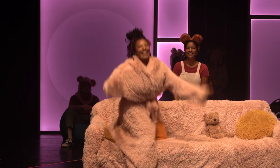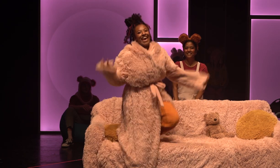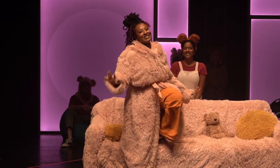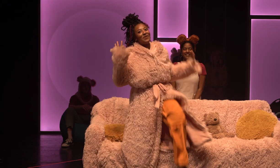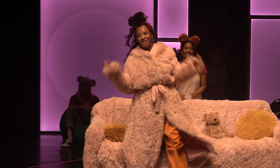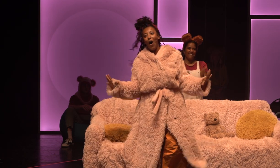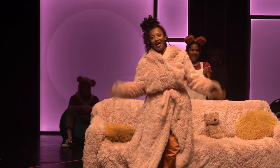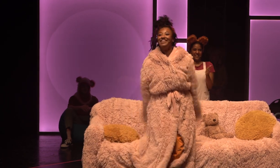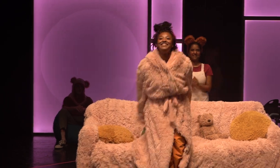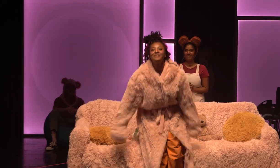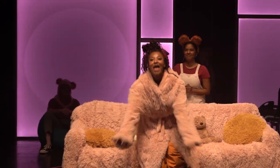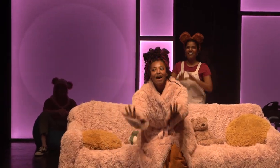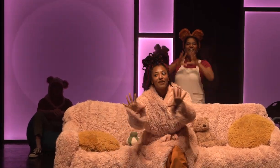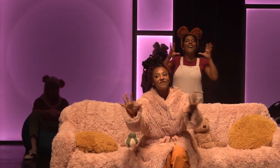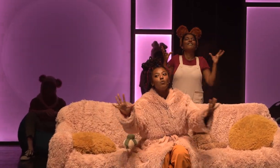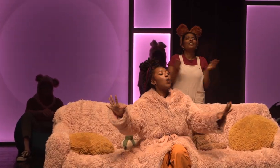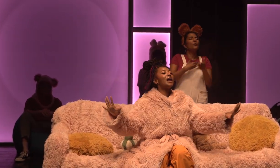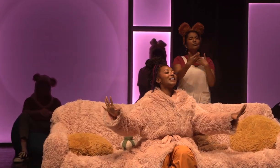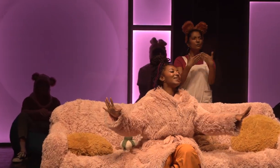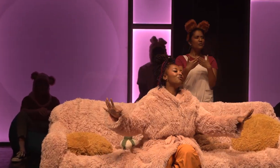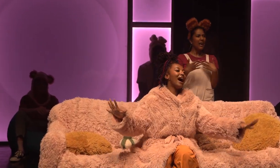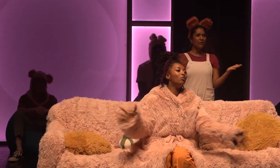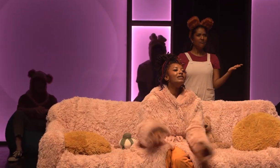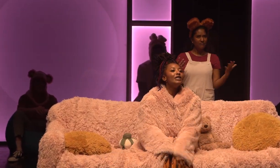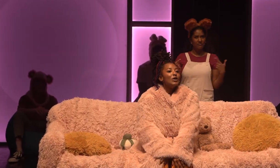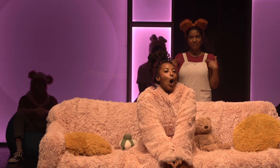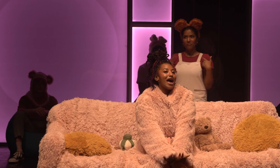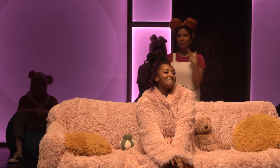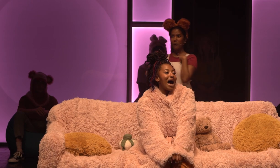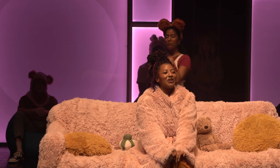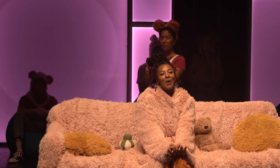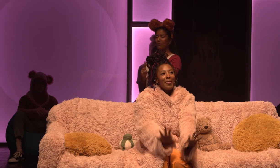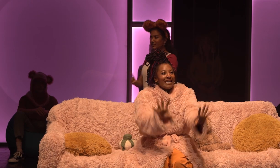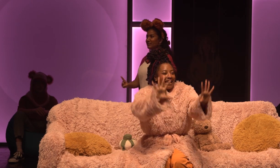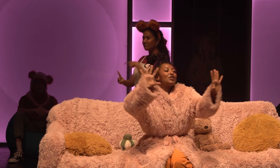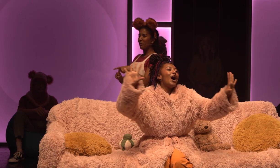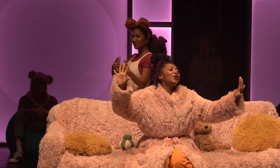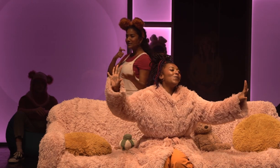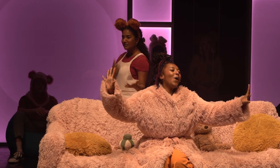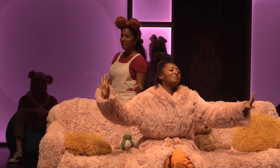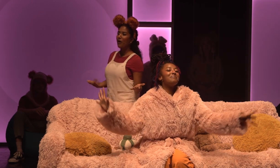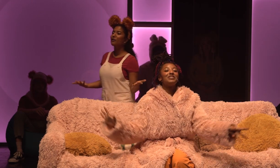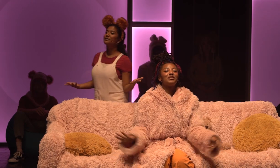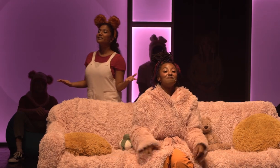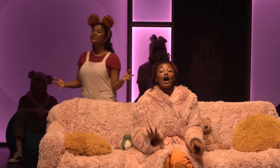It's fine. Everything will work itself out. I'm an eternal optimist. I